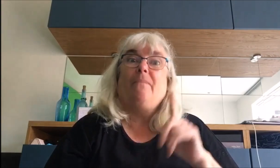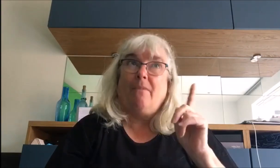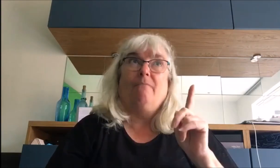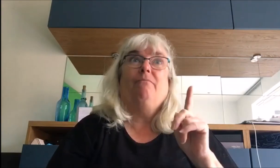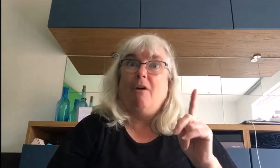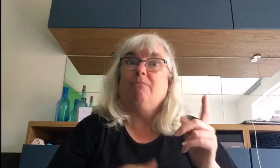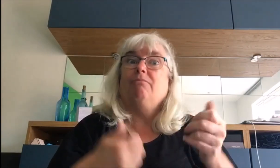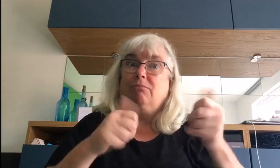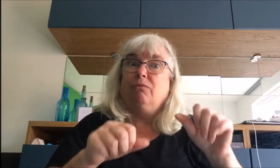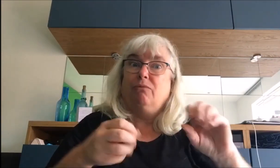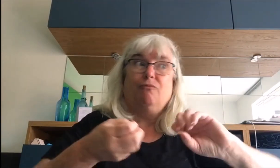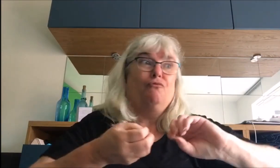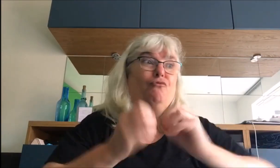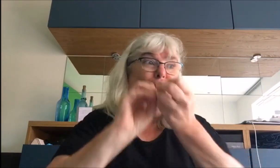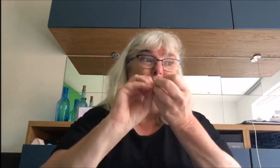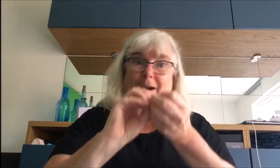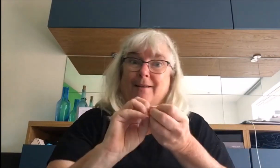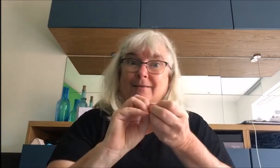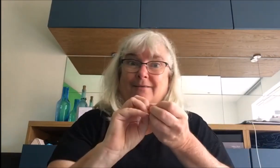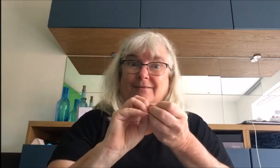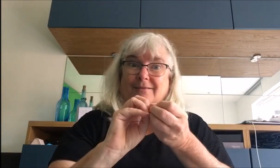So God created humankind in his image,